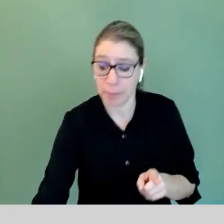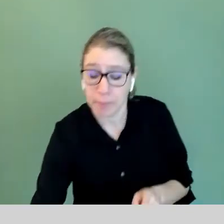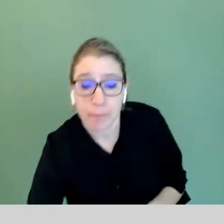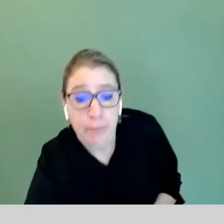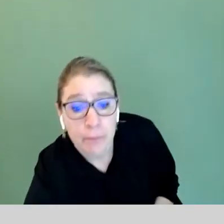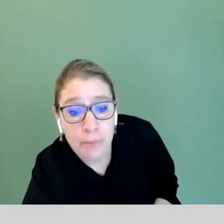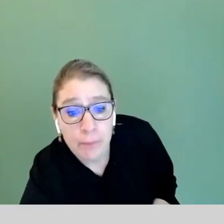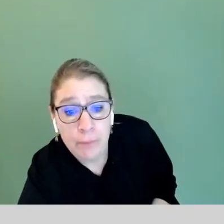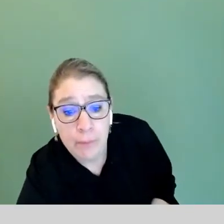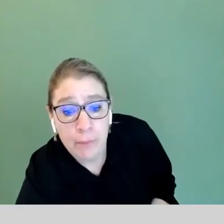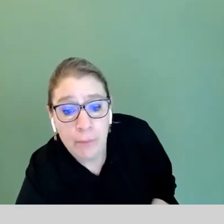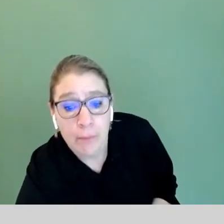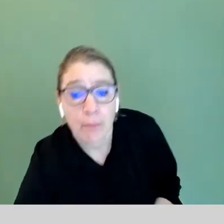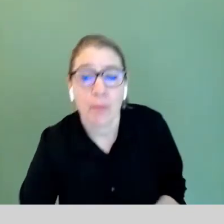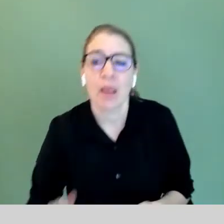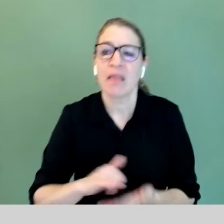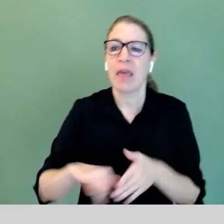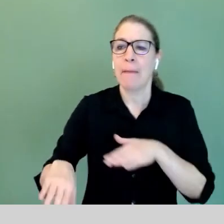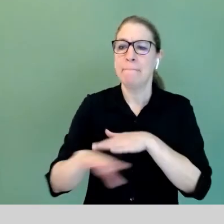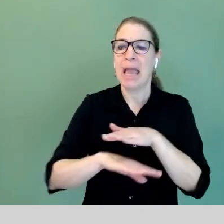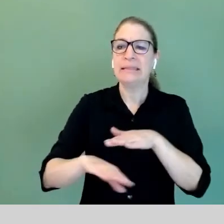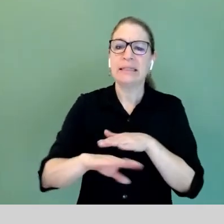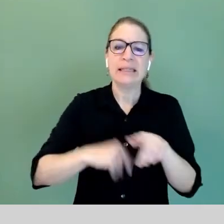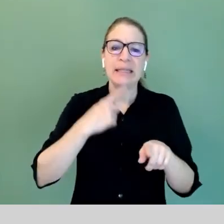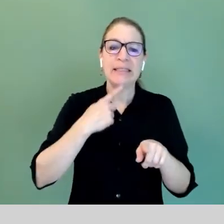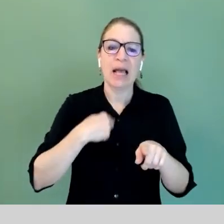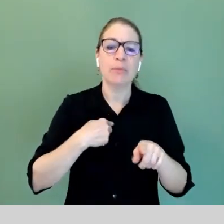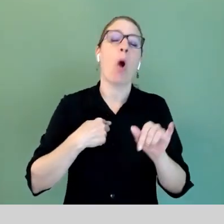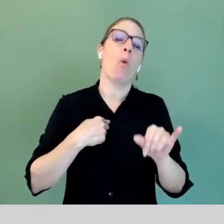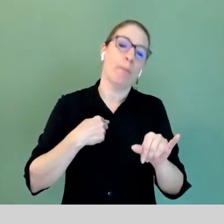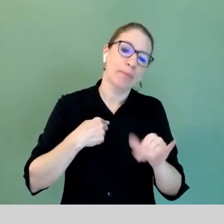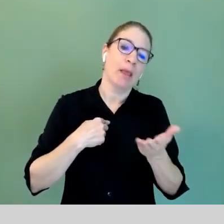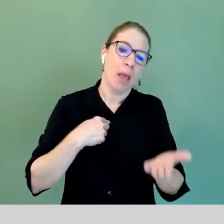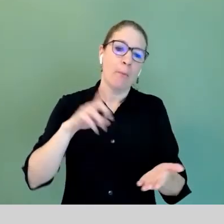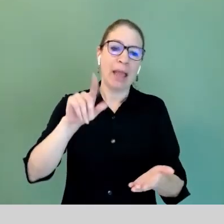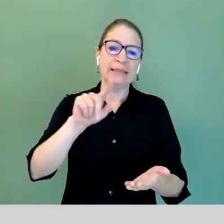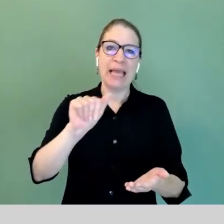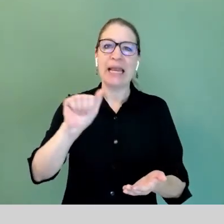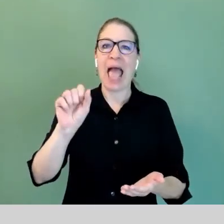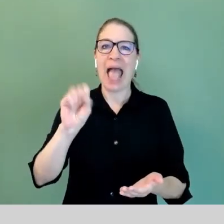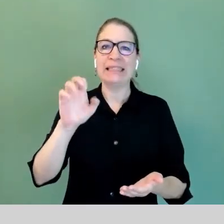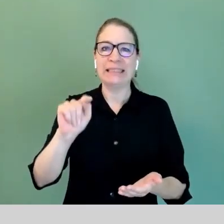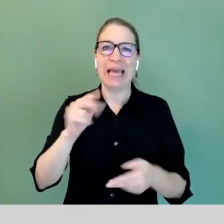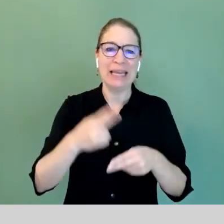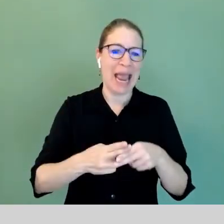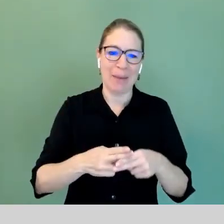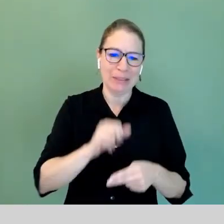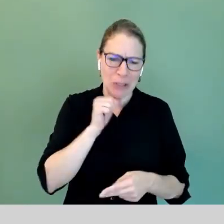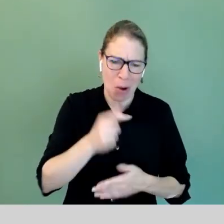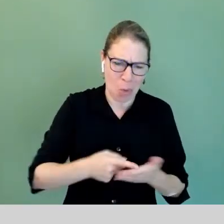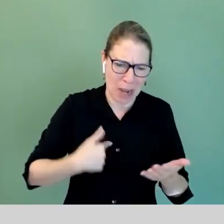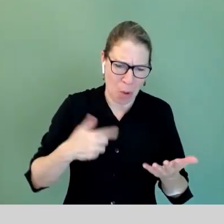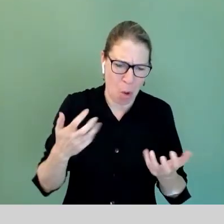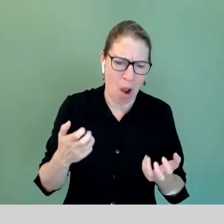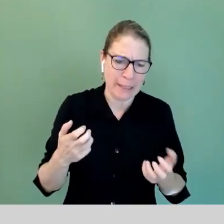which basically tells me that, oh, in this case, my data asset name is actually not the one that I want.